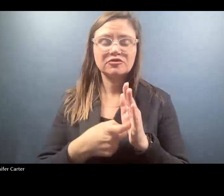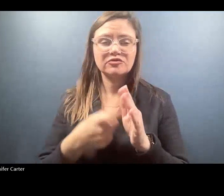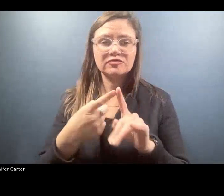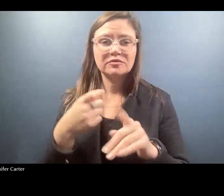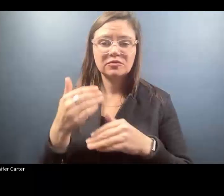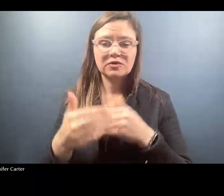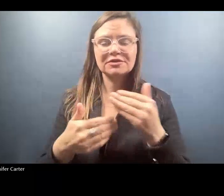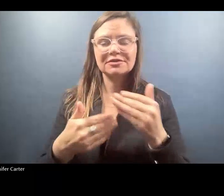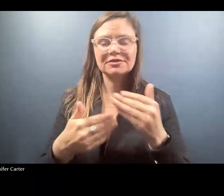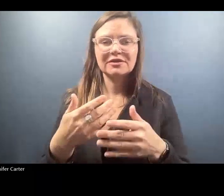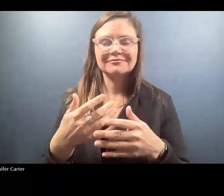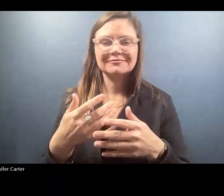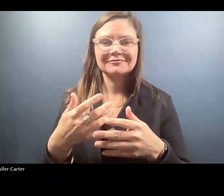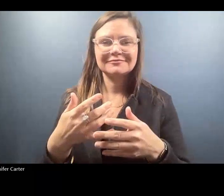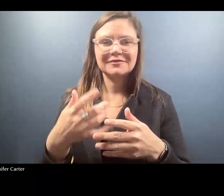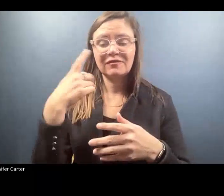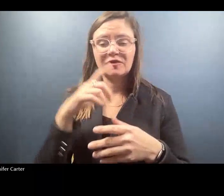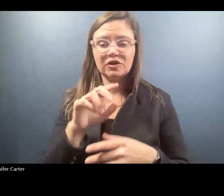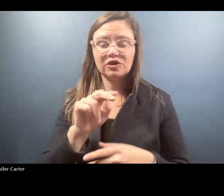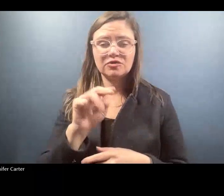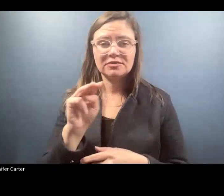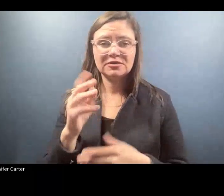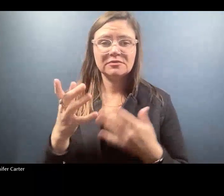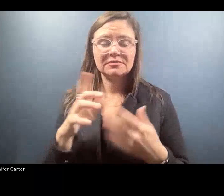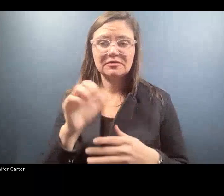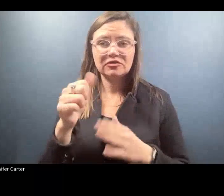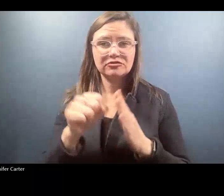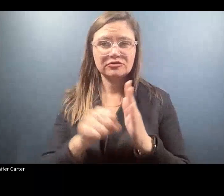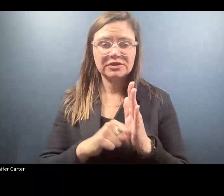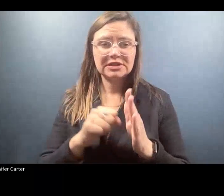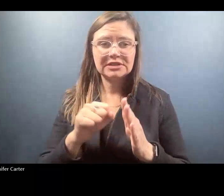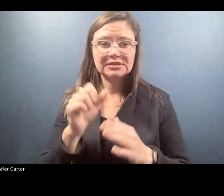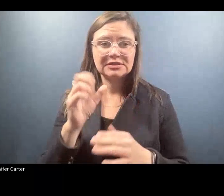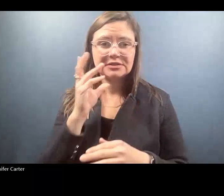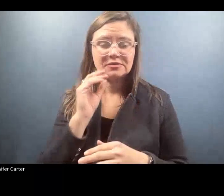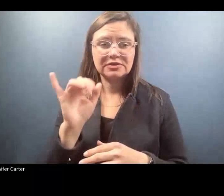and this may be true for some other states, is the self reporting structure.